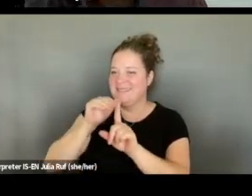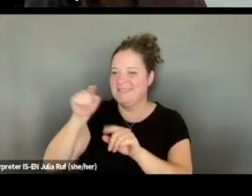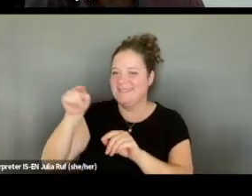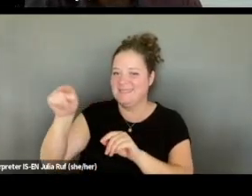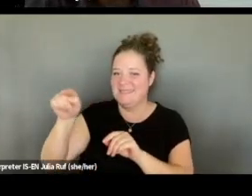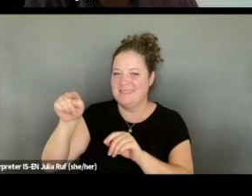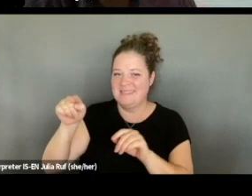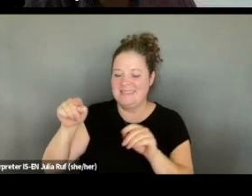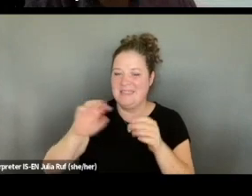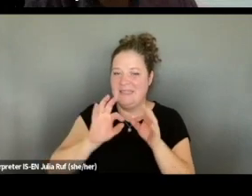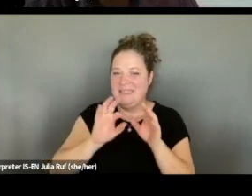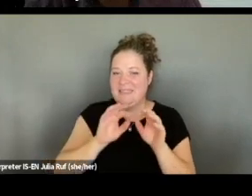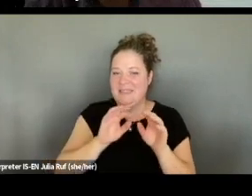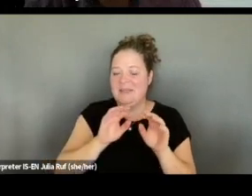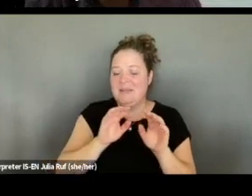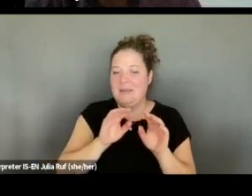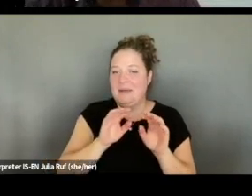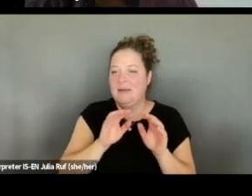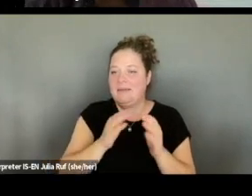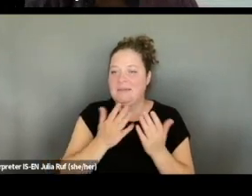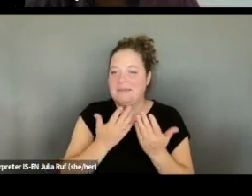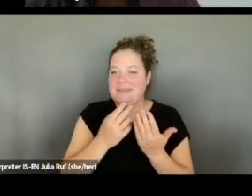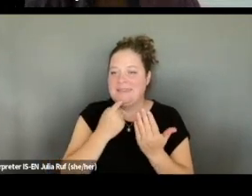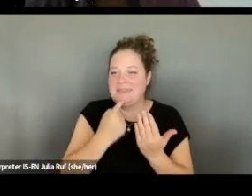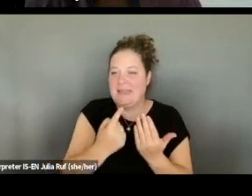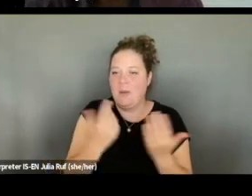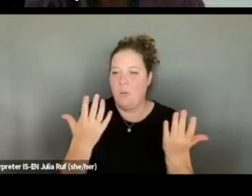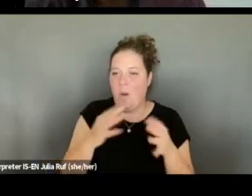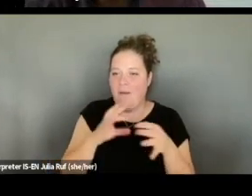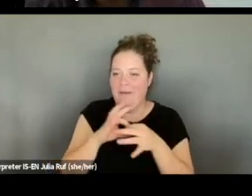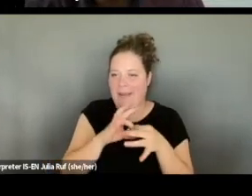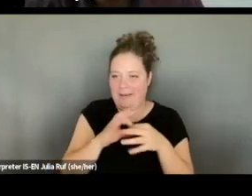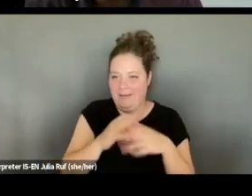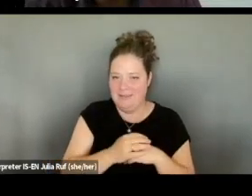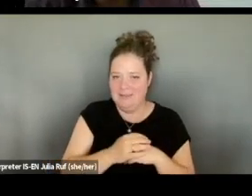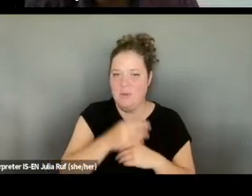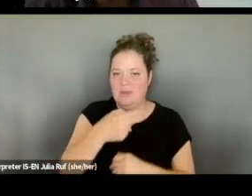Thank you. It's